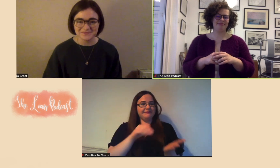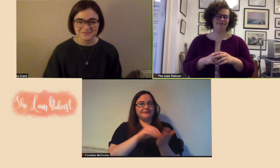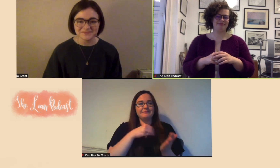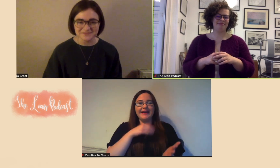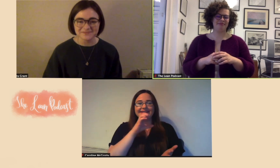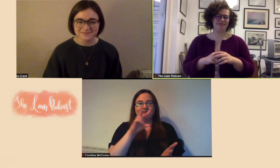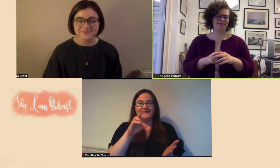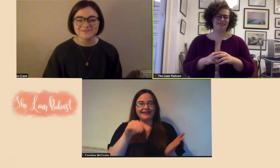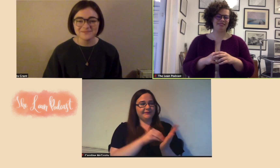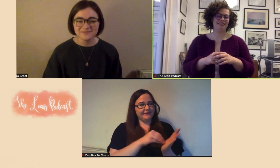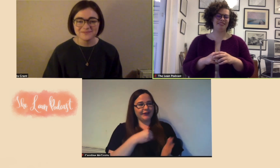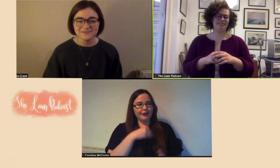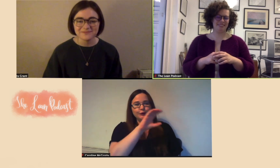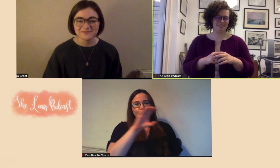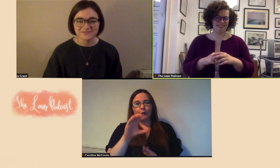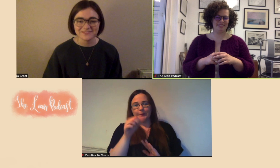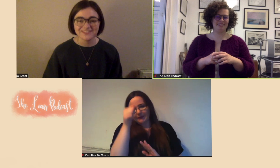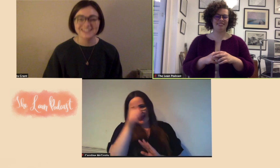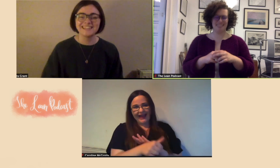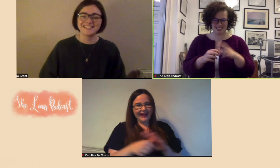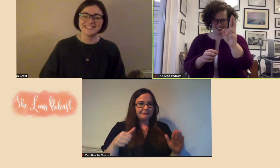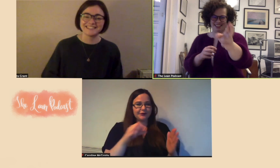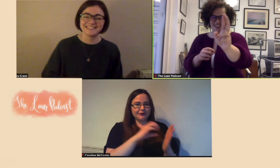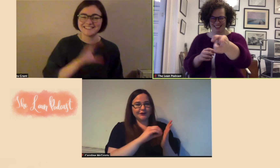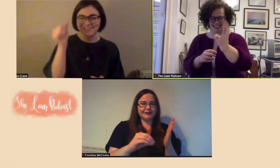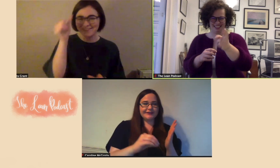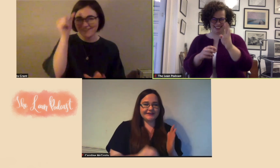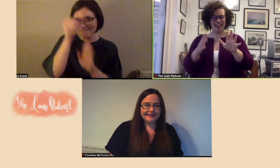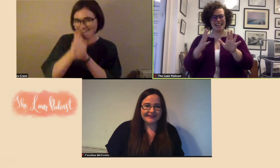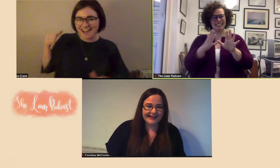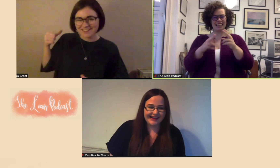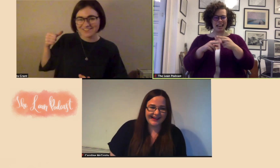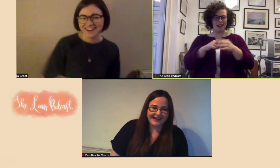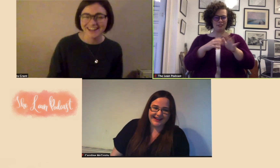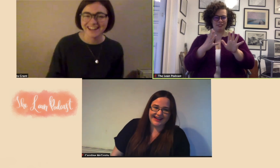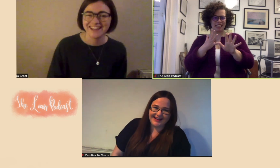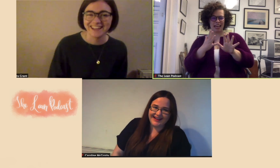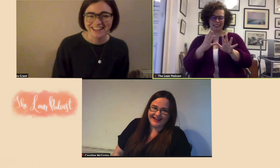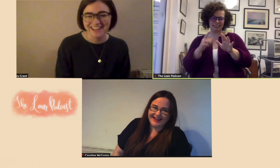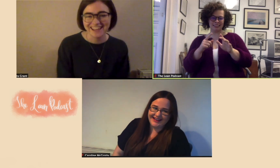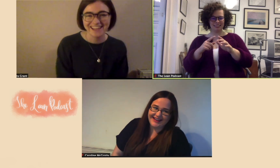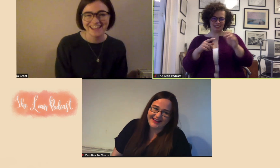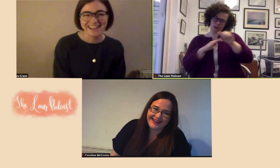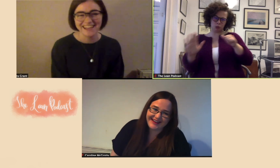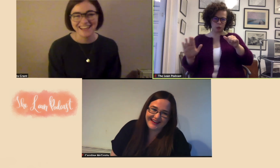I know how to change names, I know how to do everything so I can put it on my CV. I'm a Zoom expert.